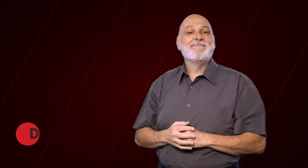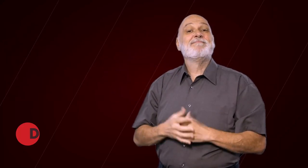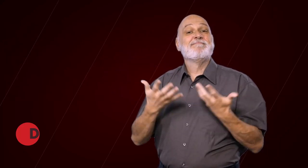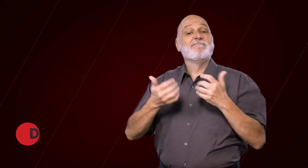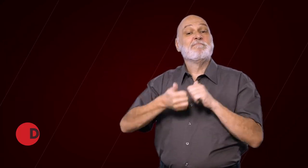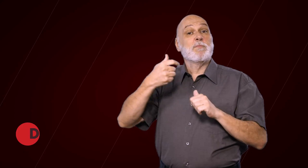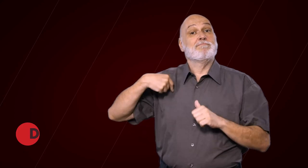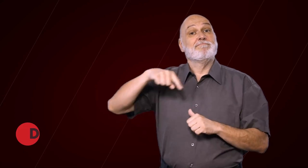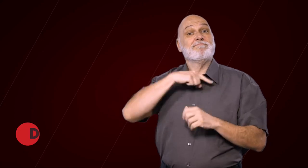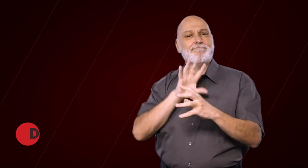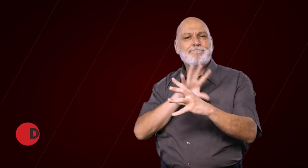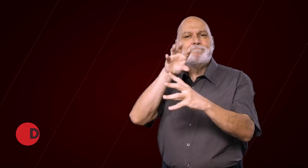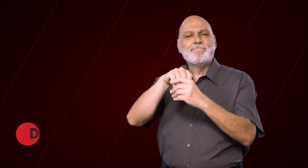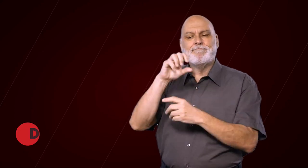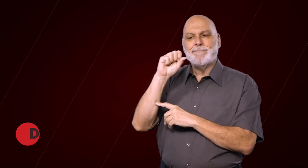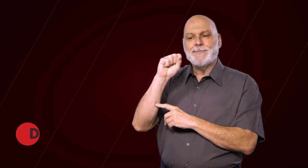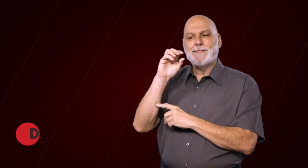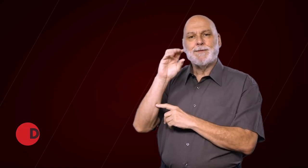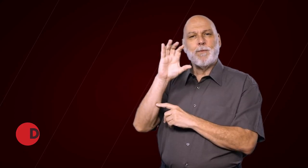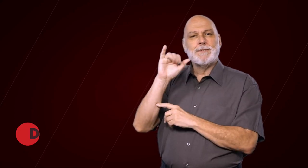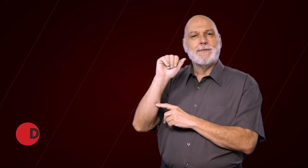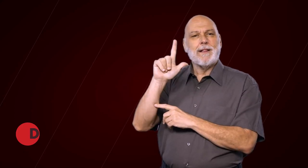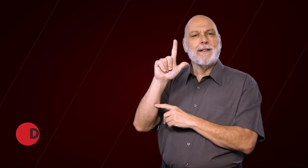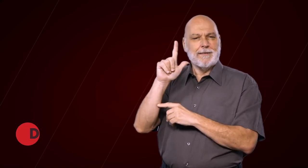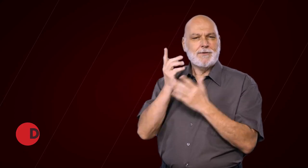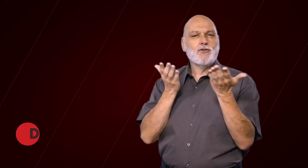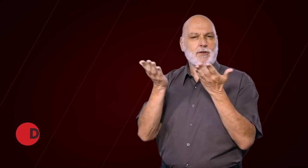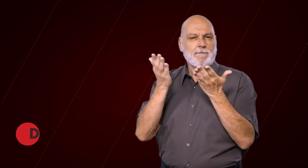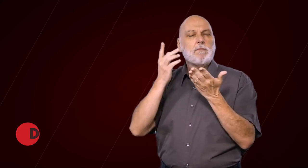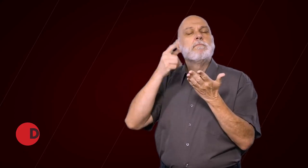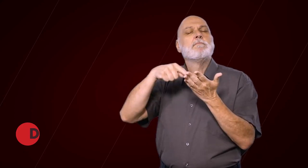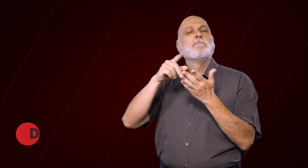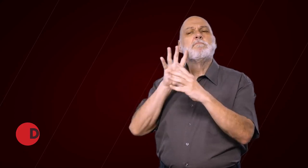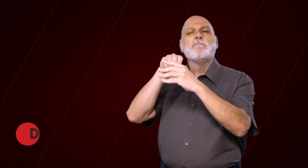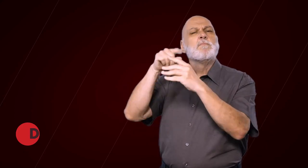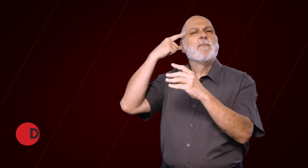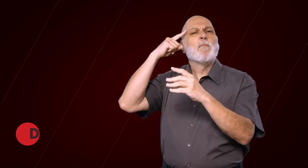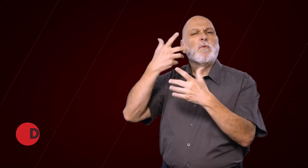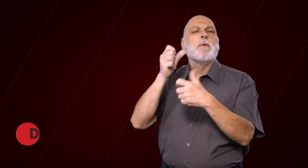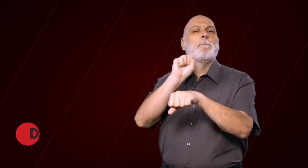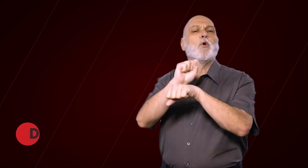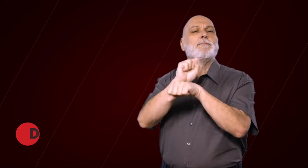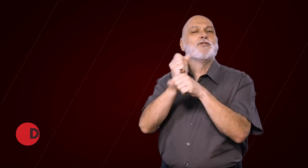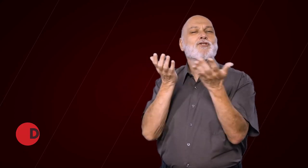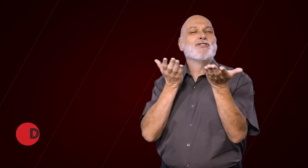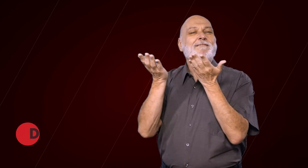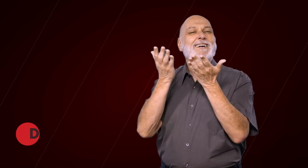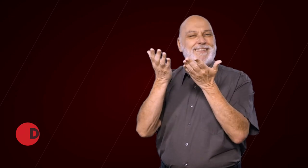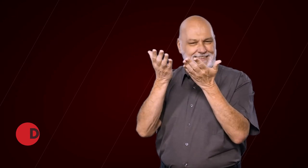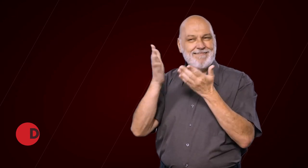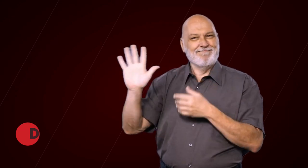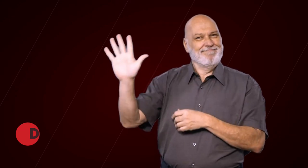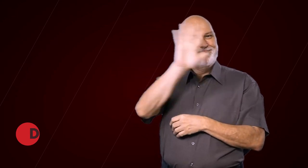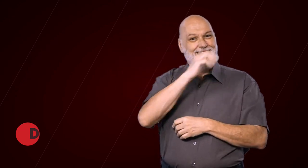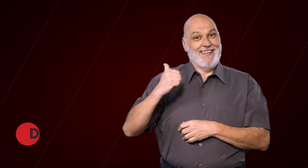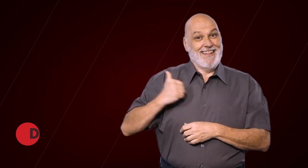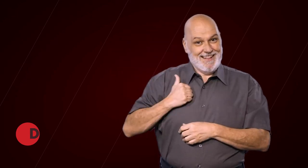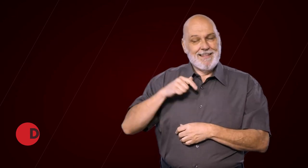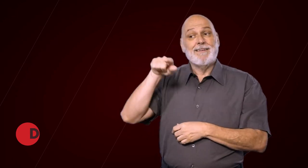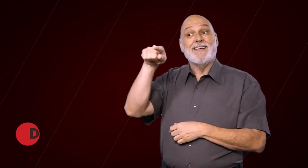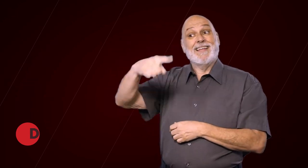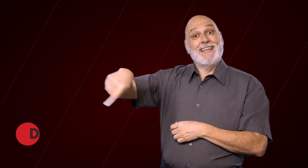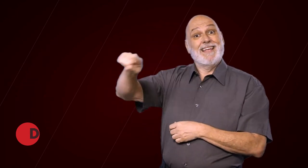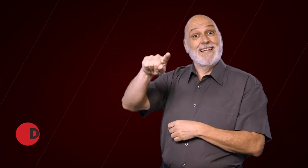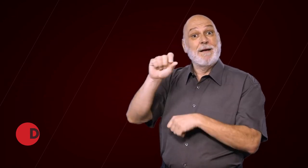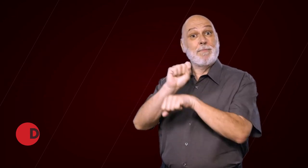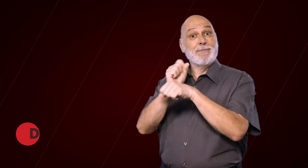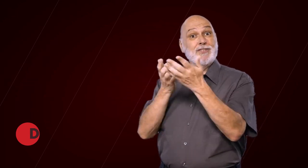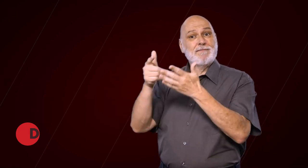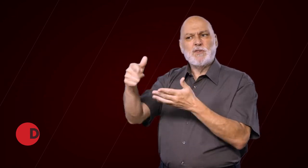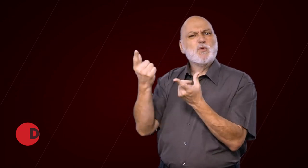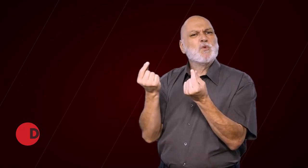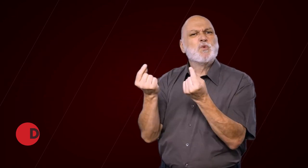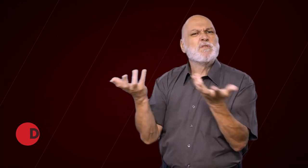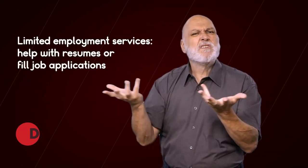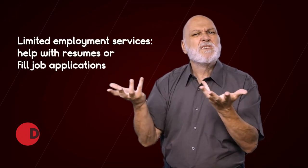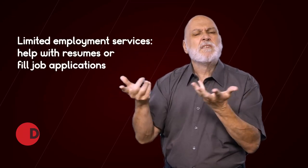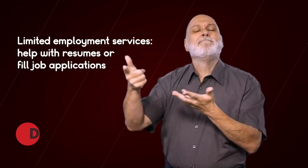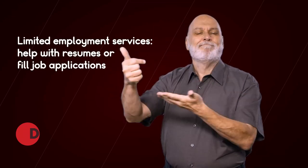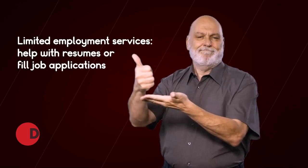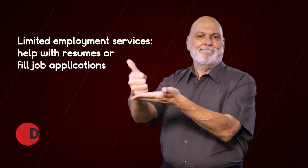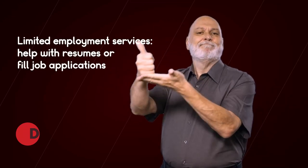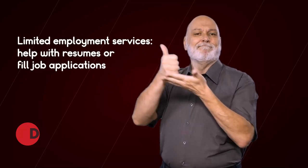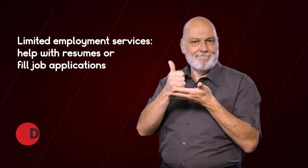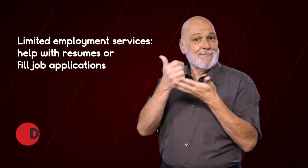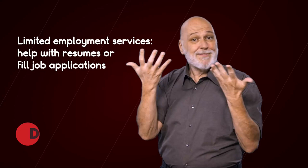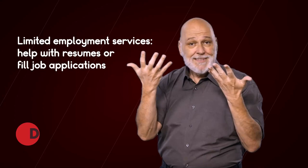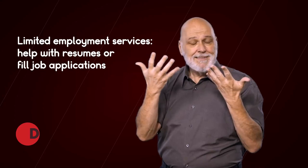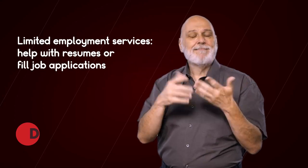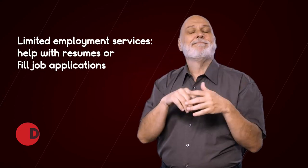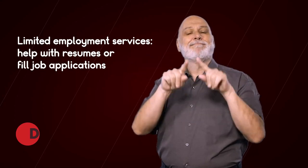Most of the Deaf social services in our provinces offer employment